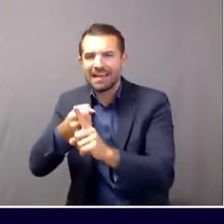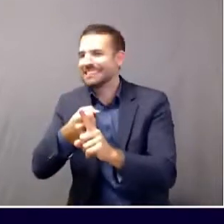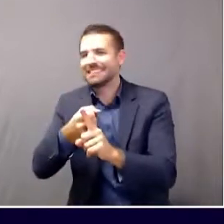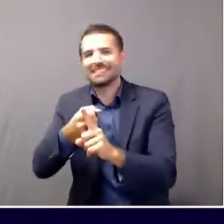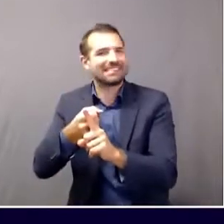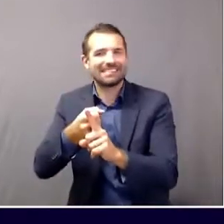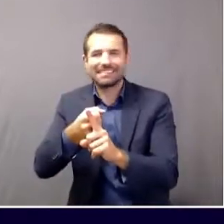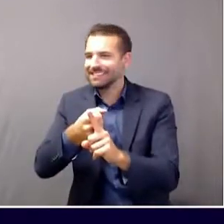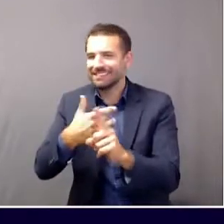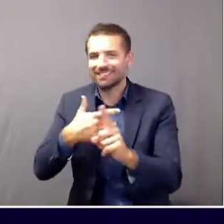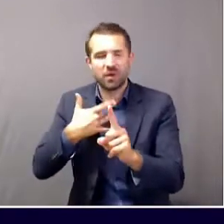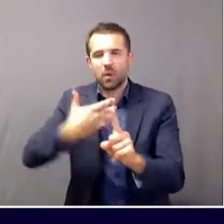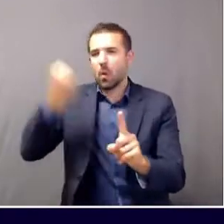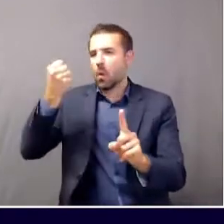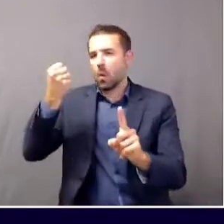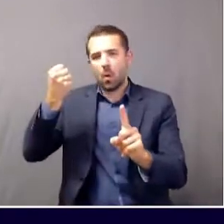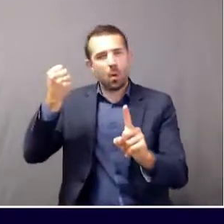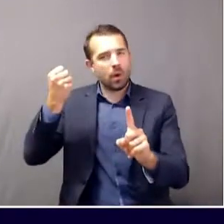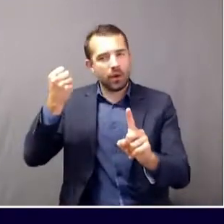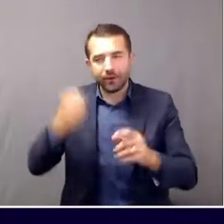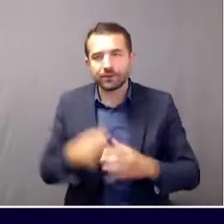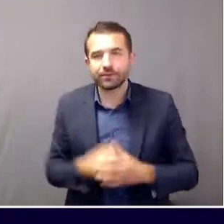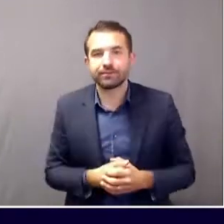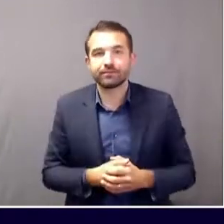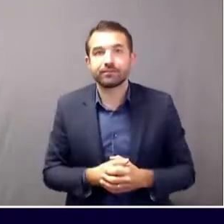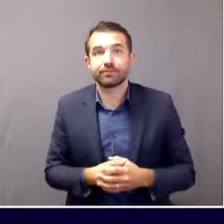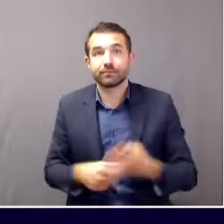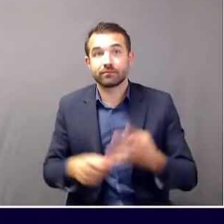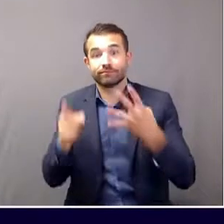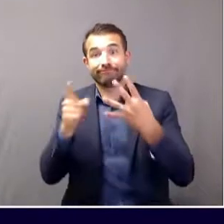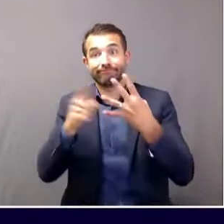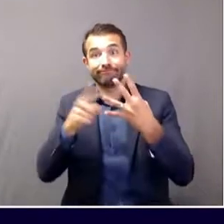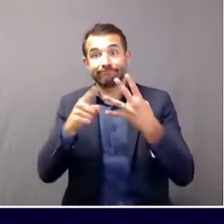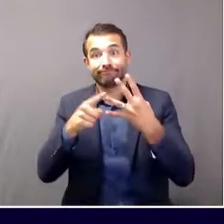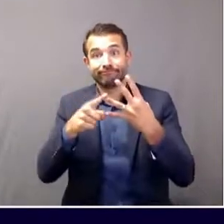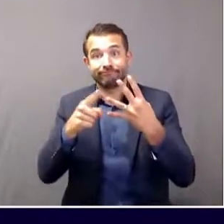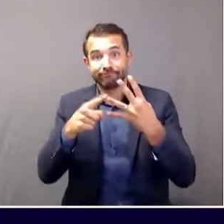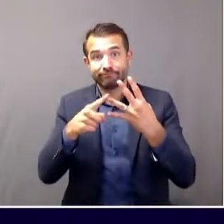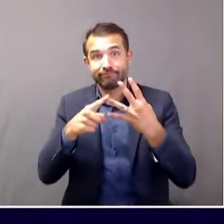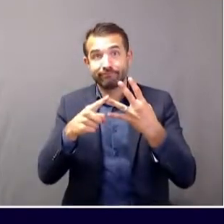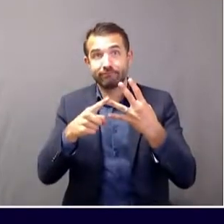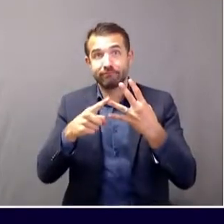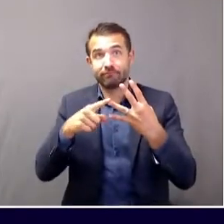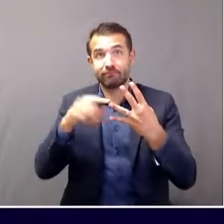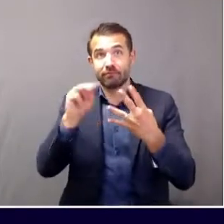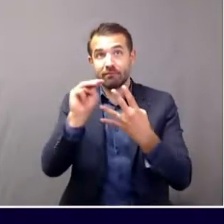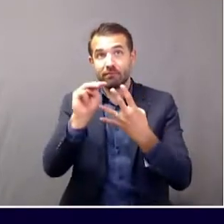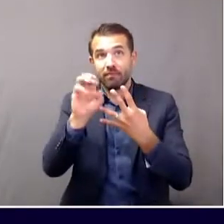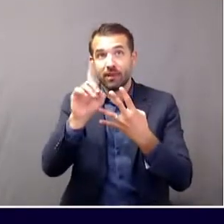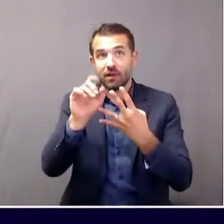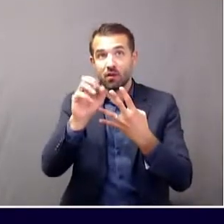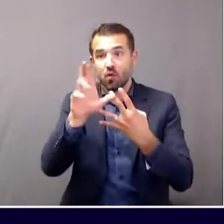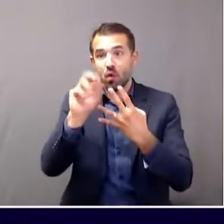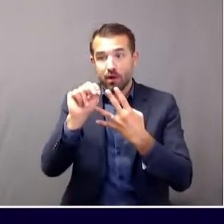under investigation right now is manufactured by a company called